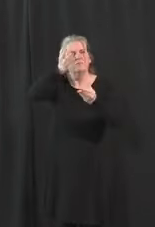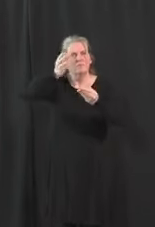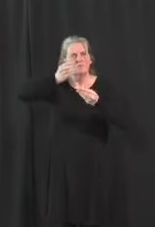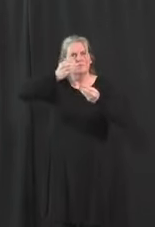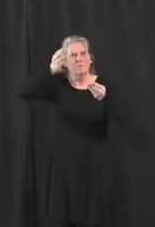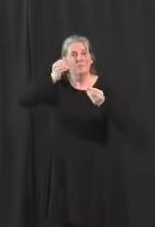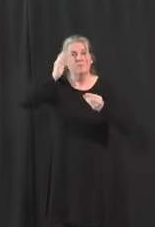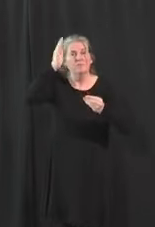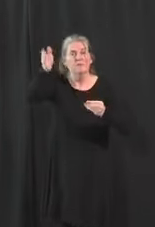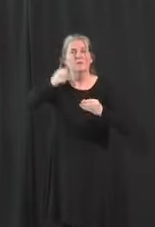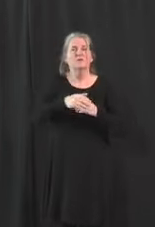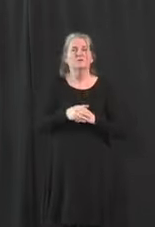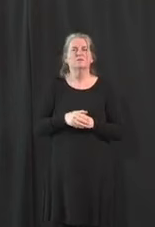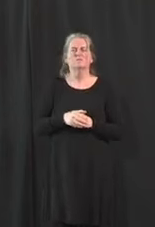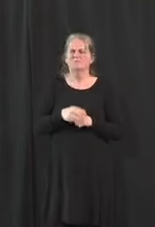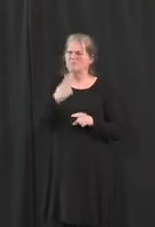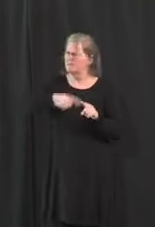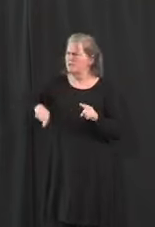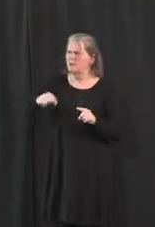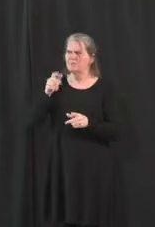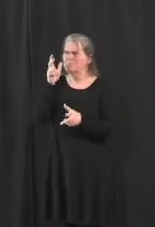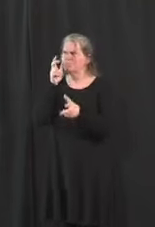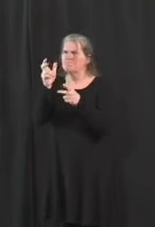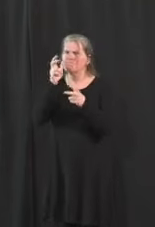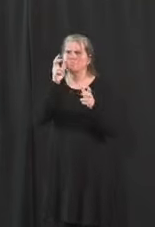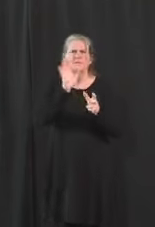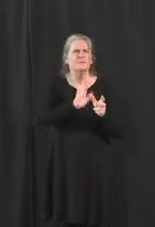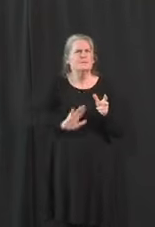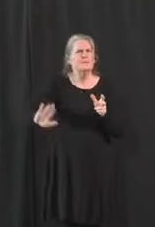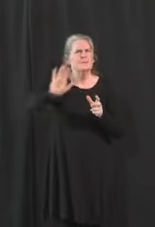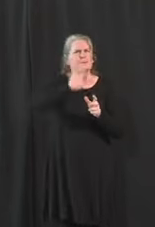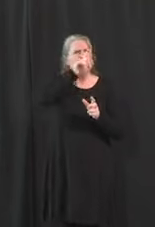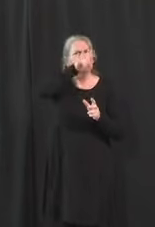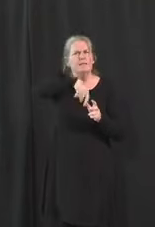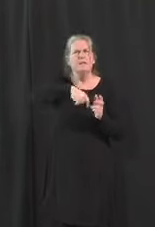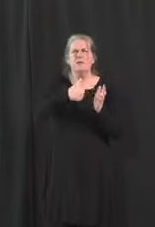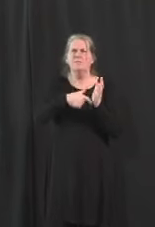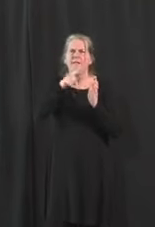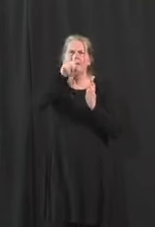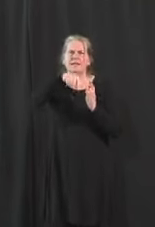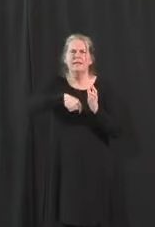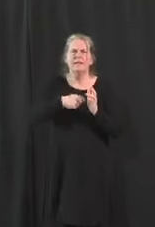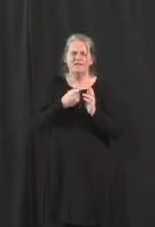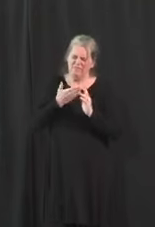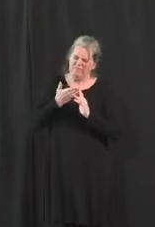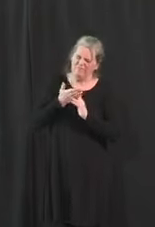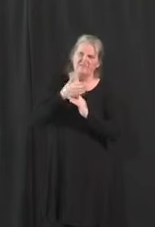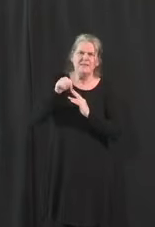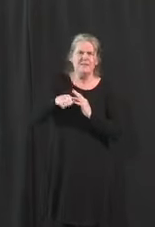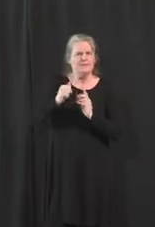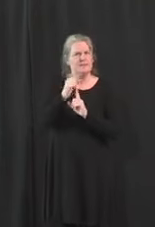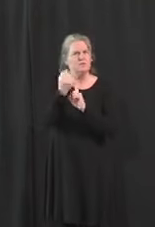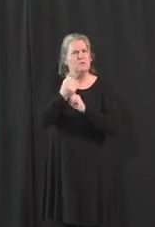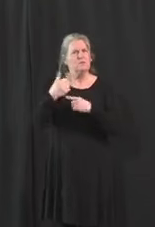YUKONERS ABOUT WHAT THEY NEED TO WEATHER THIS STORM. AND WE WILL ALSO TAKE LESSONS